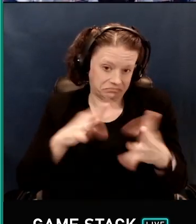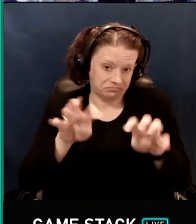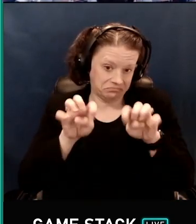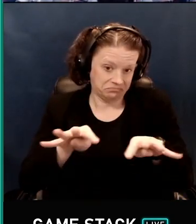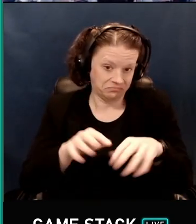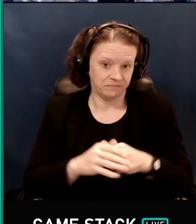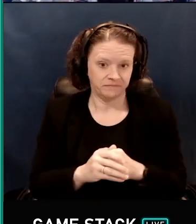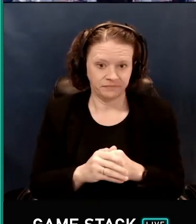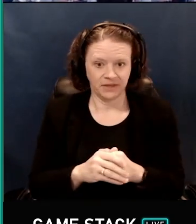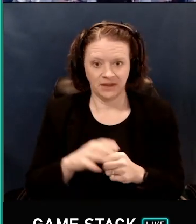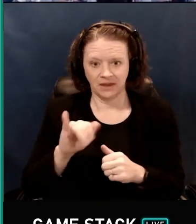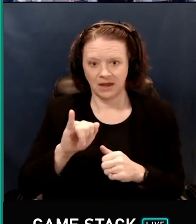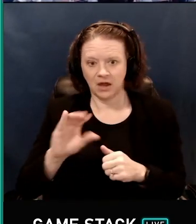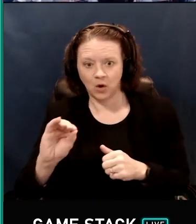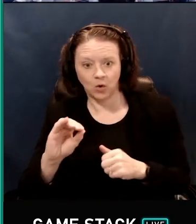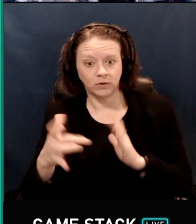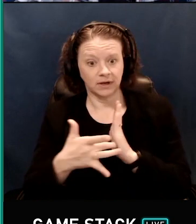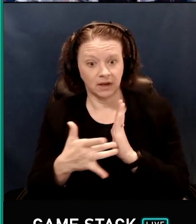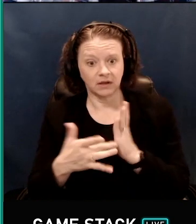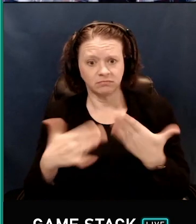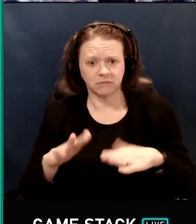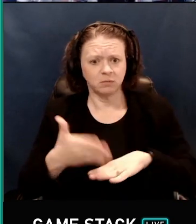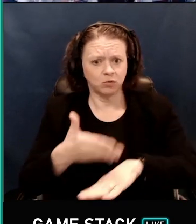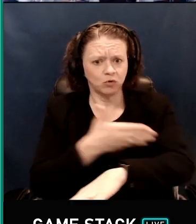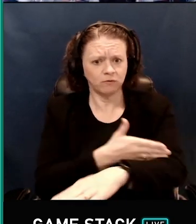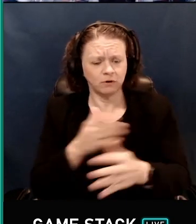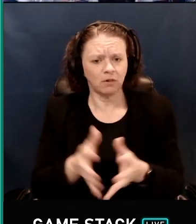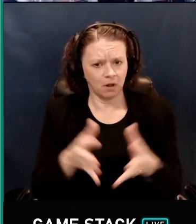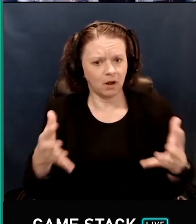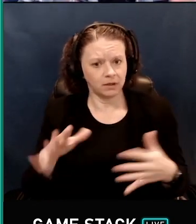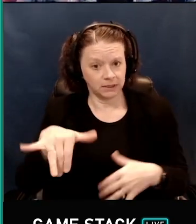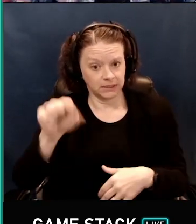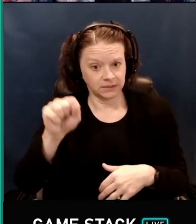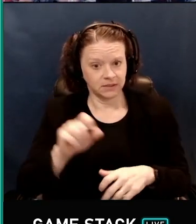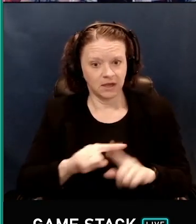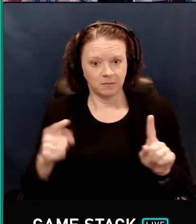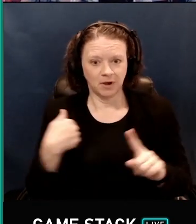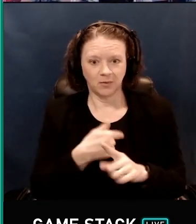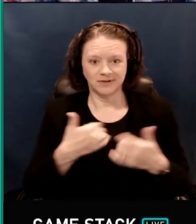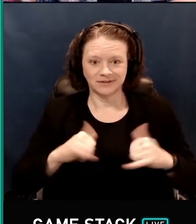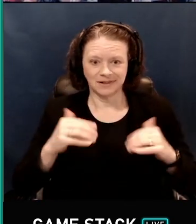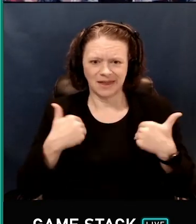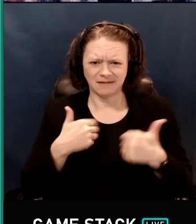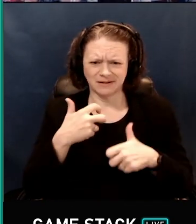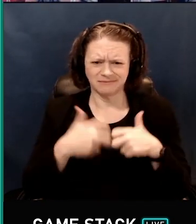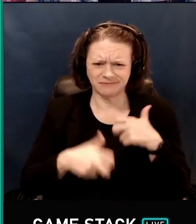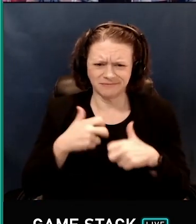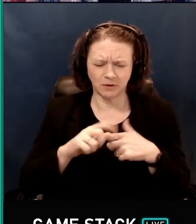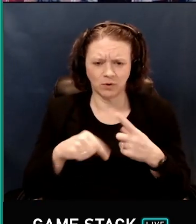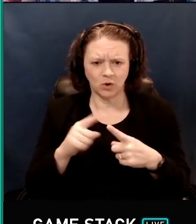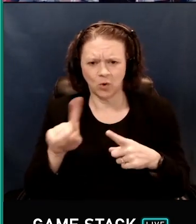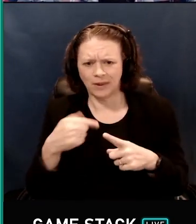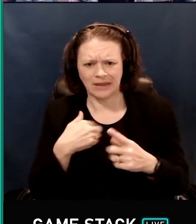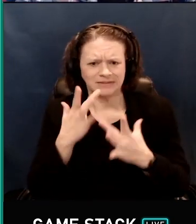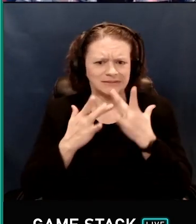and yet we still get these experiences where you only have a short time to play, especially in the pandemic right now, where you might want